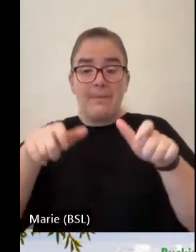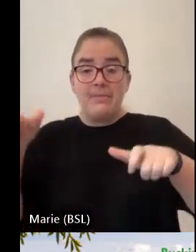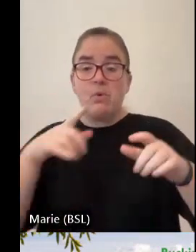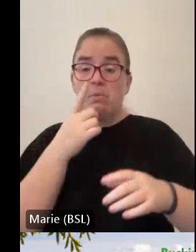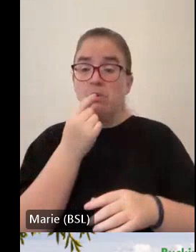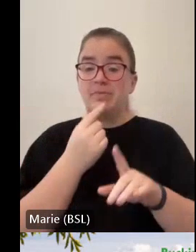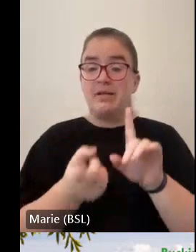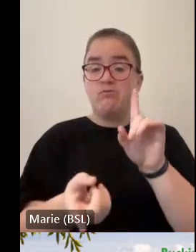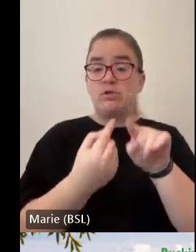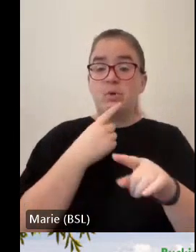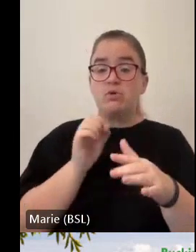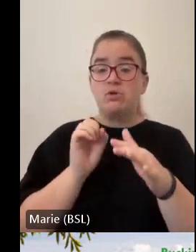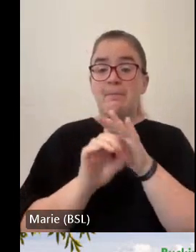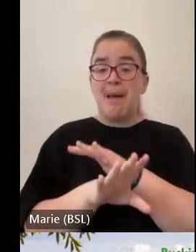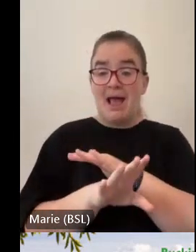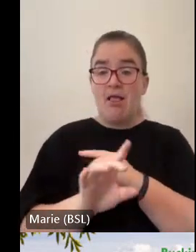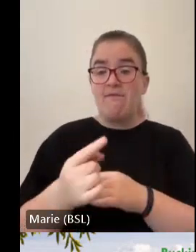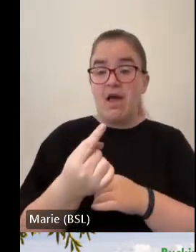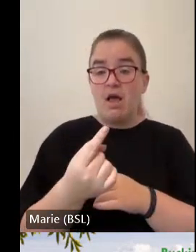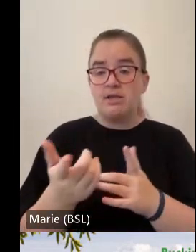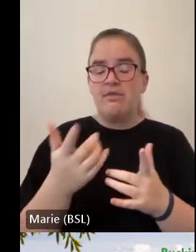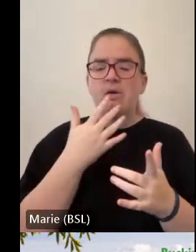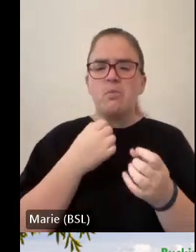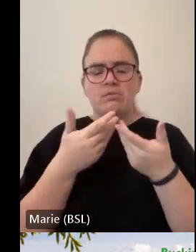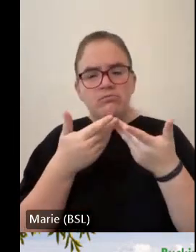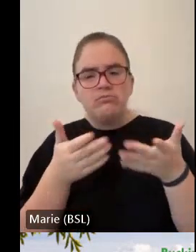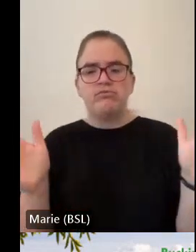male in the first instance until it was opened up a bit wider.